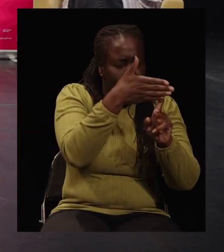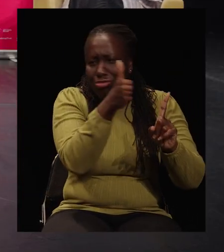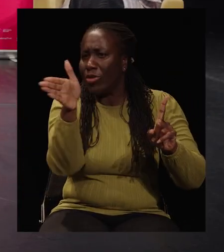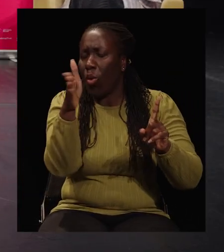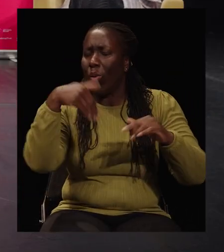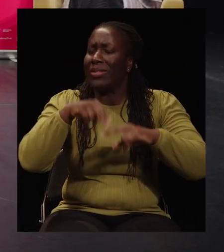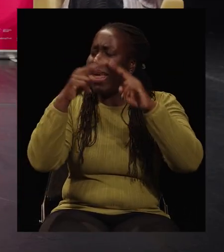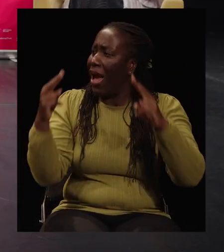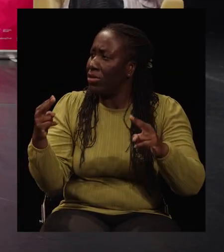Yeah, that's a good question.